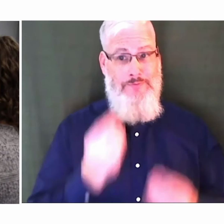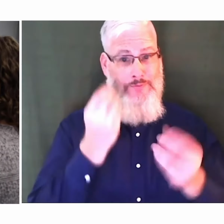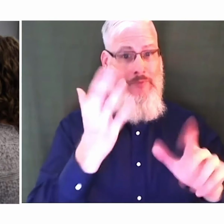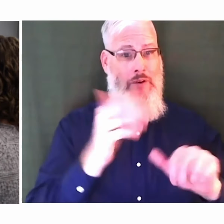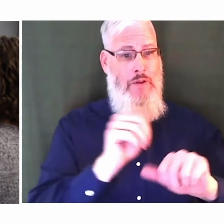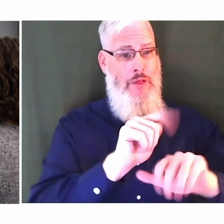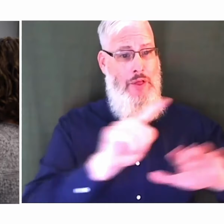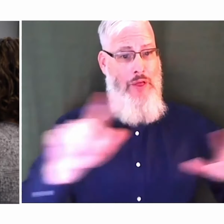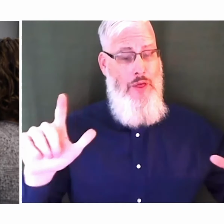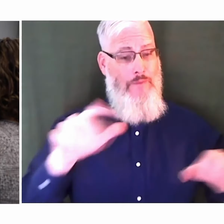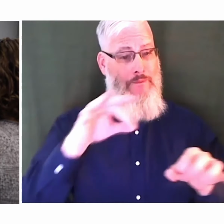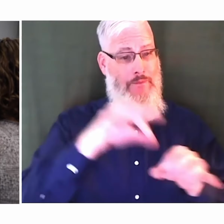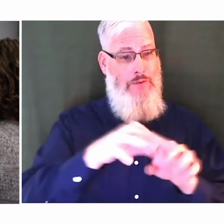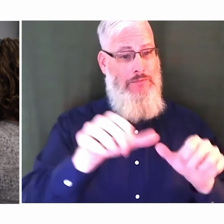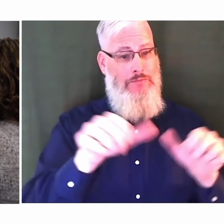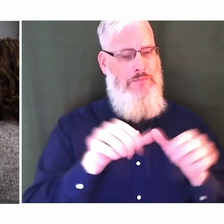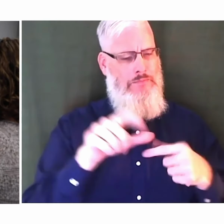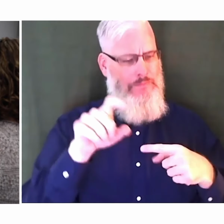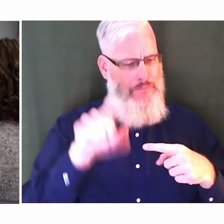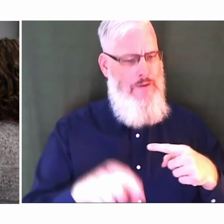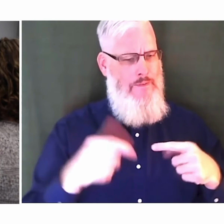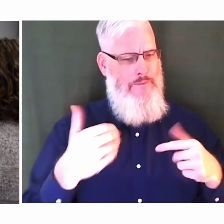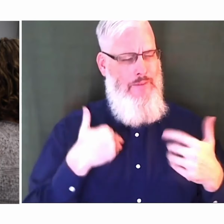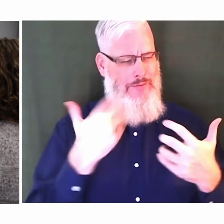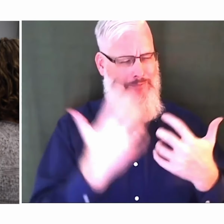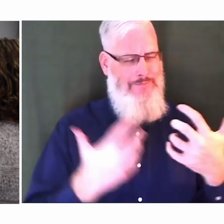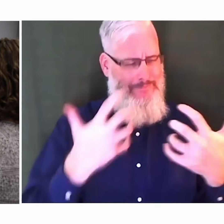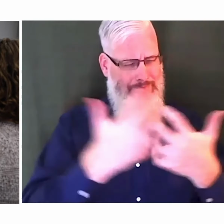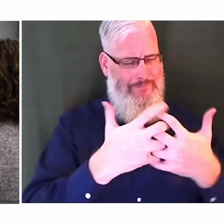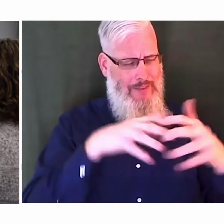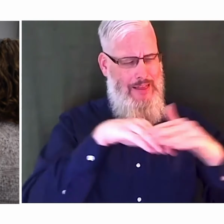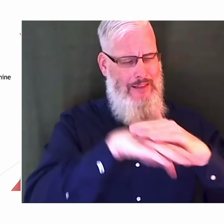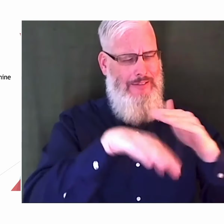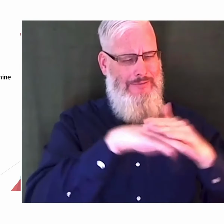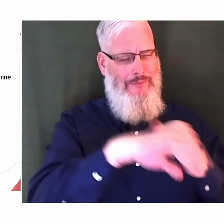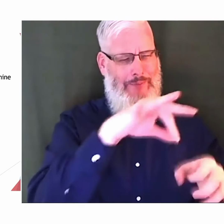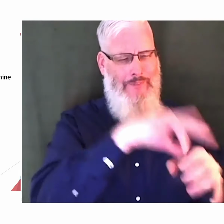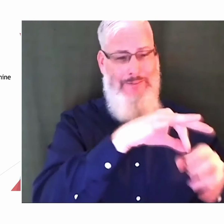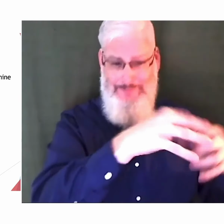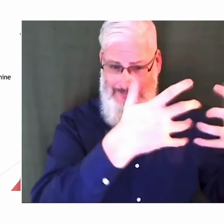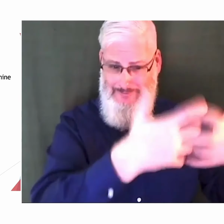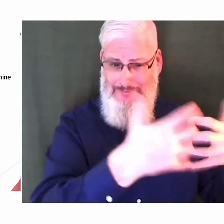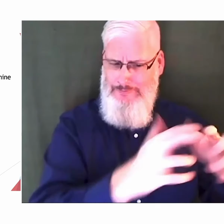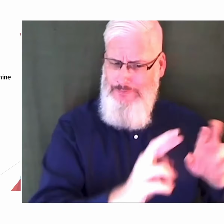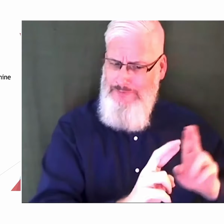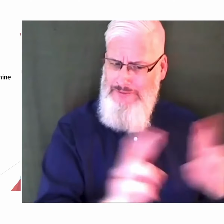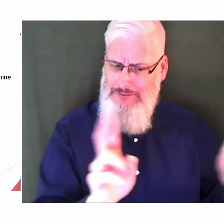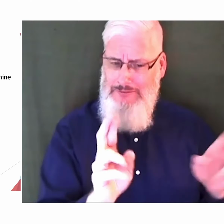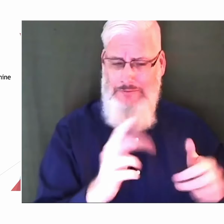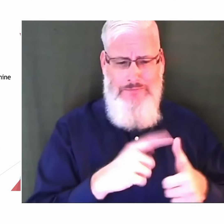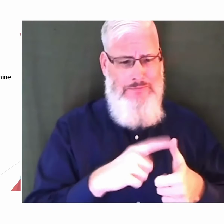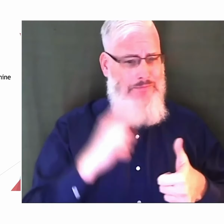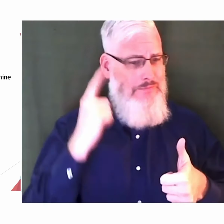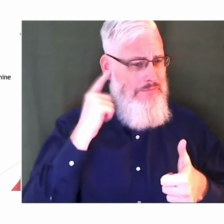Every polling place must have an accessible voting machine that is set up and ready to use, including audio